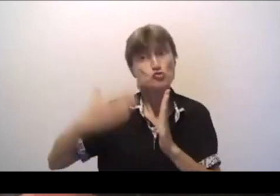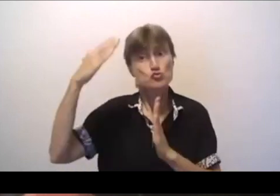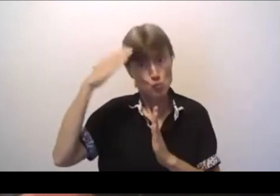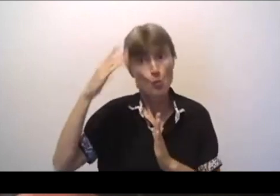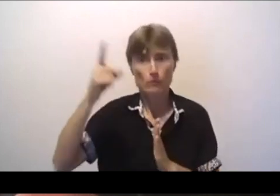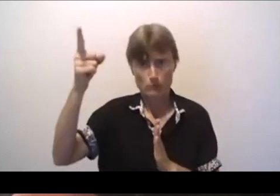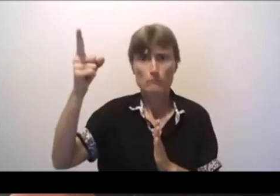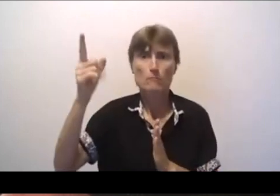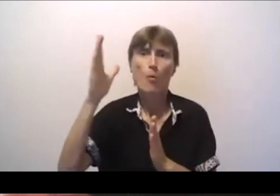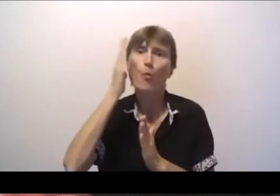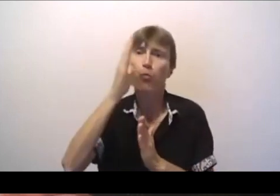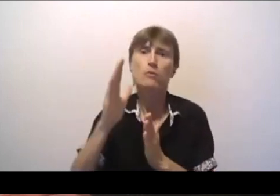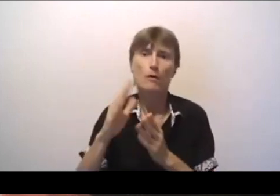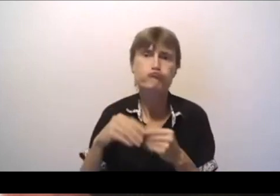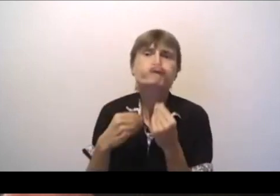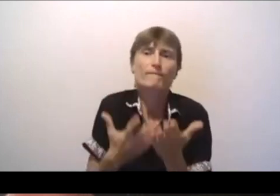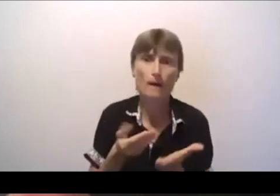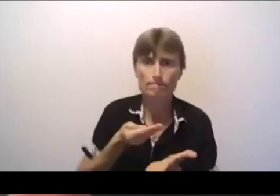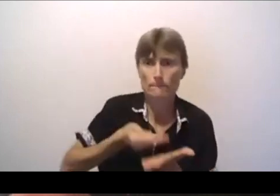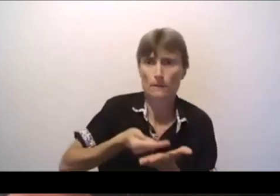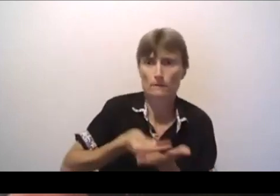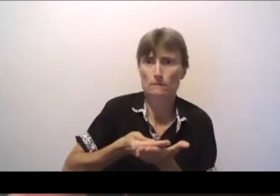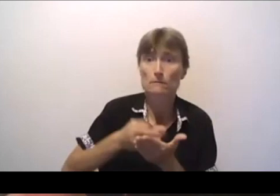but um i want to know that that's going to happen